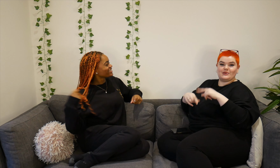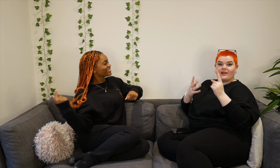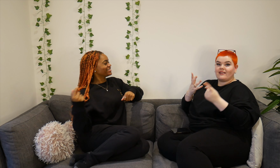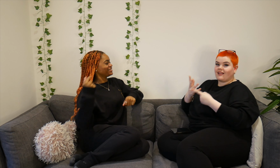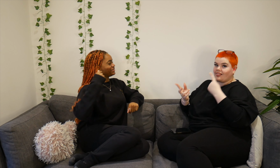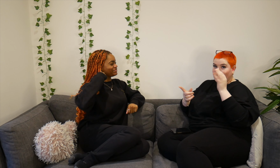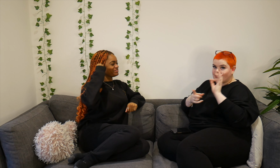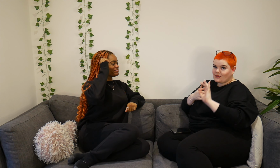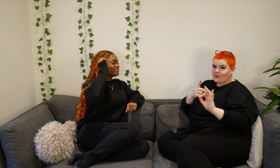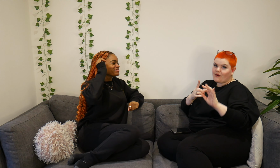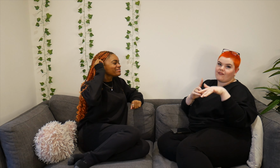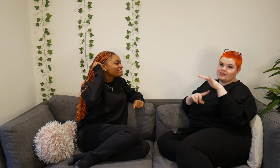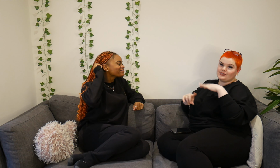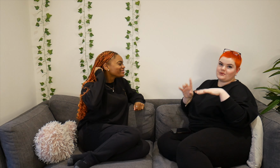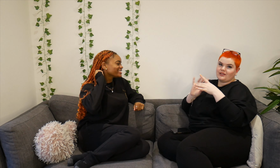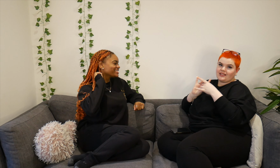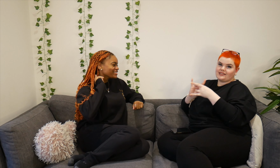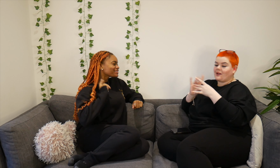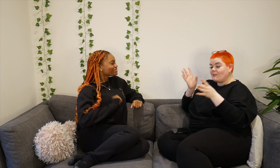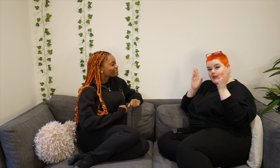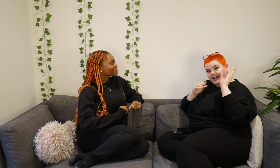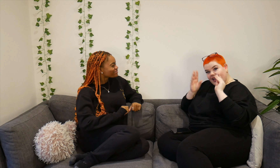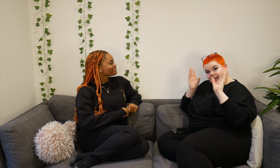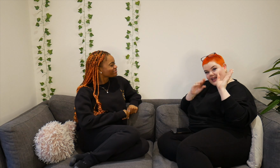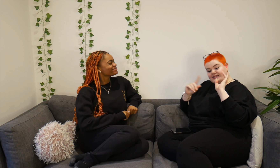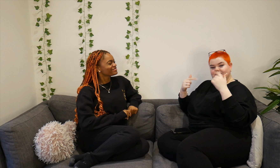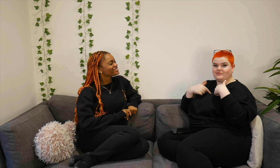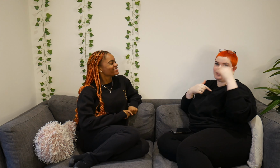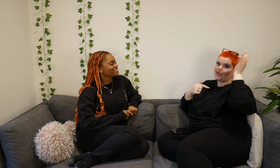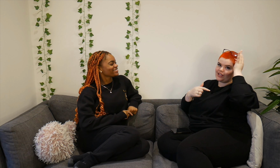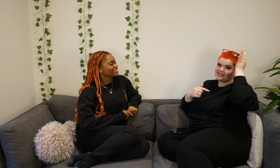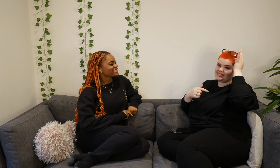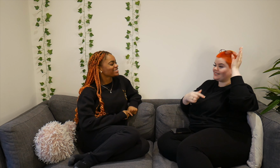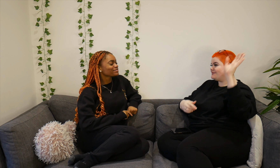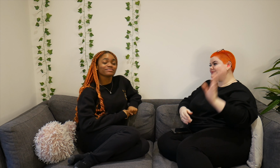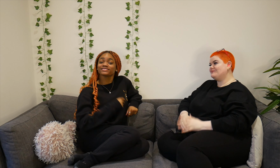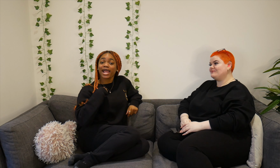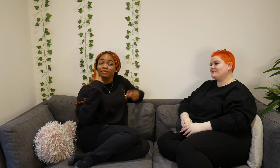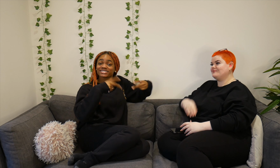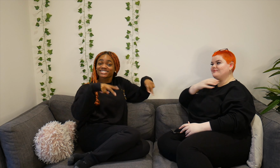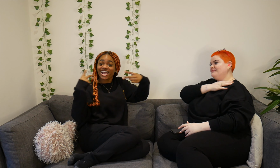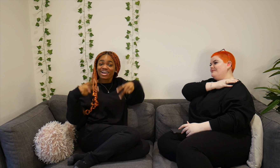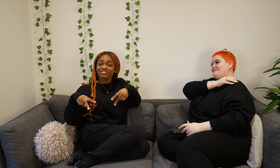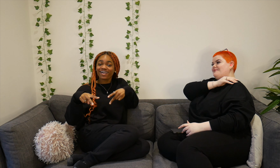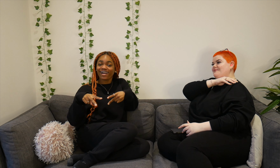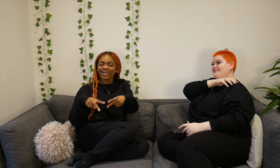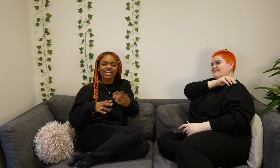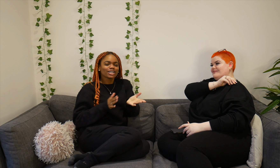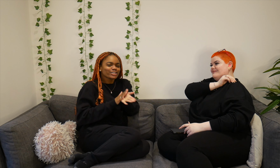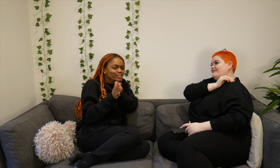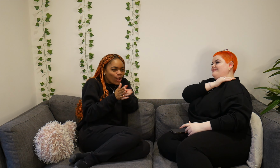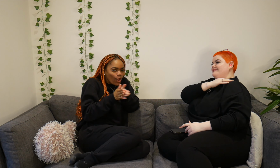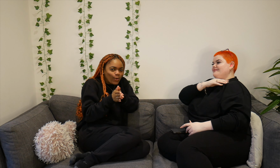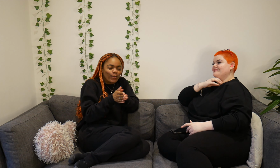Welcome to another episode of the Socially Sound podcast with me, Kirsty, and I'm Sarah. So,